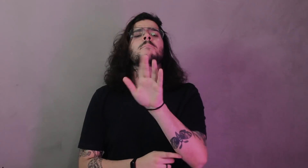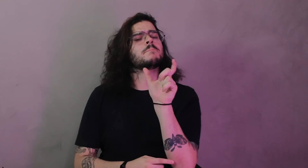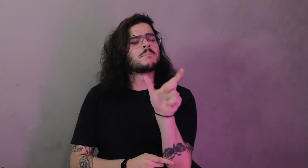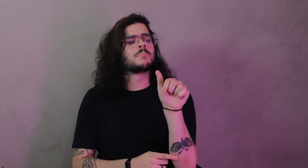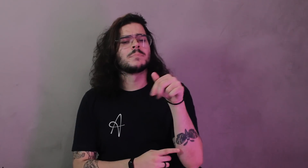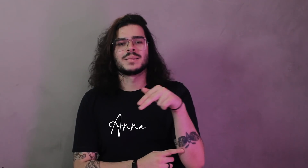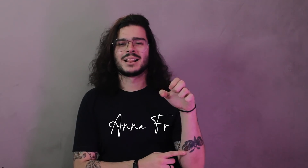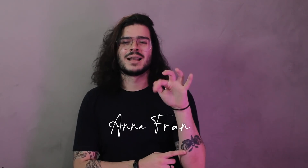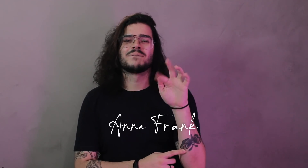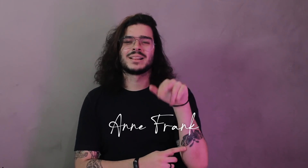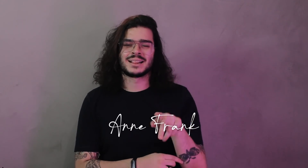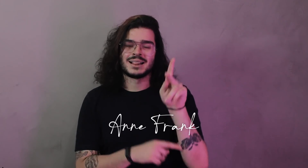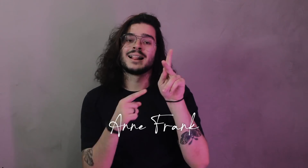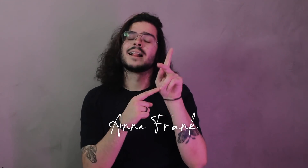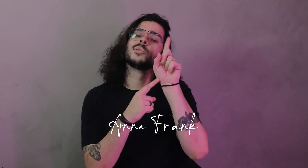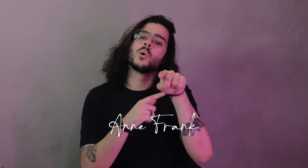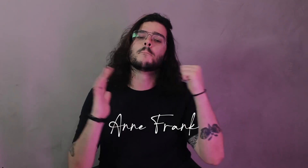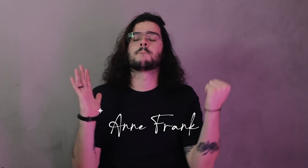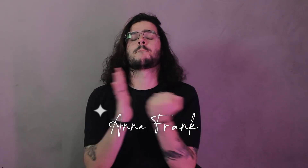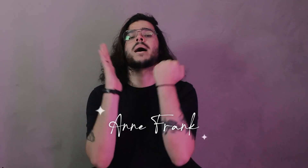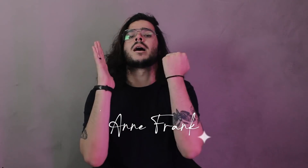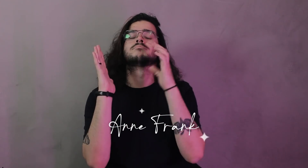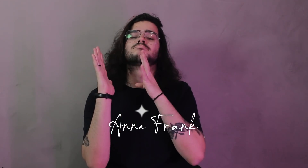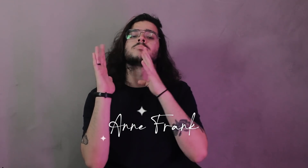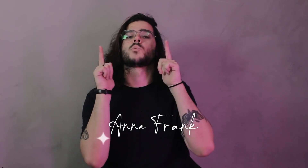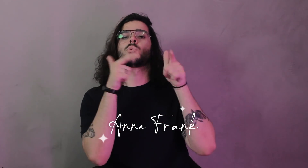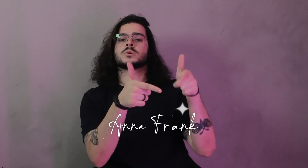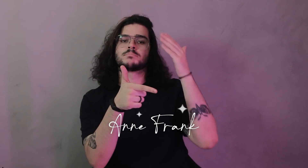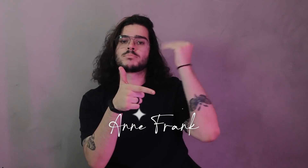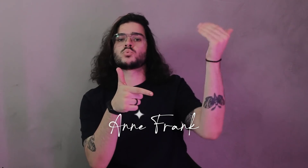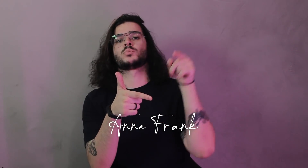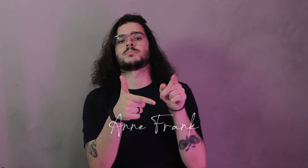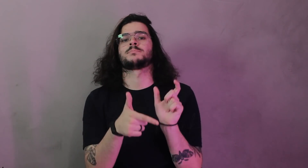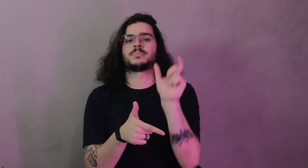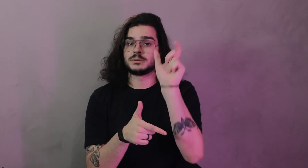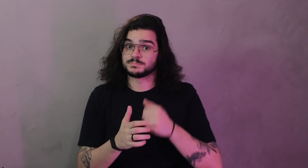“Anne Frank” is a stage name.